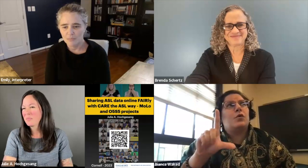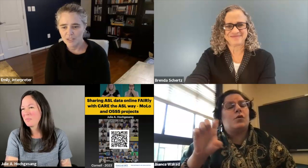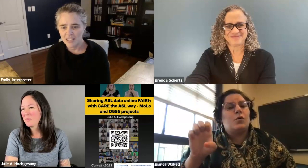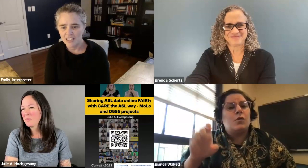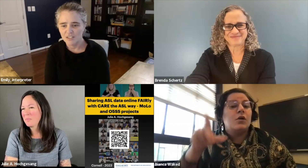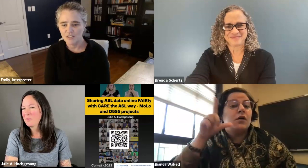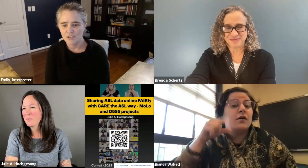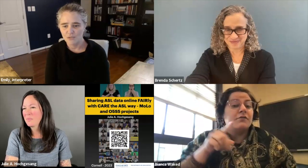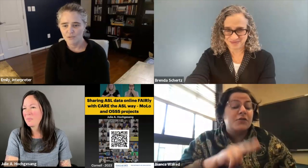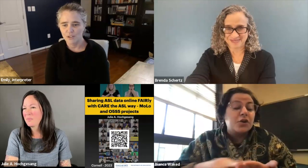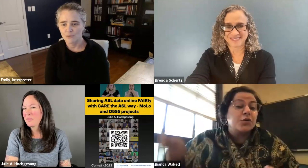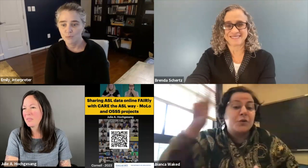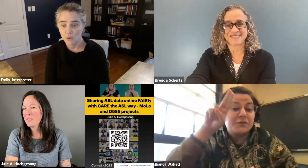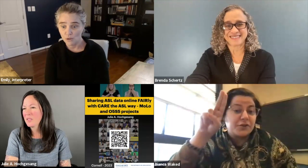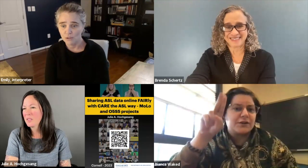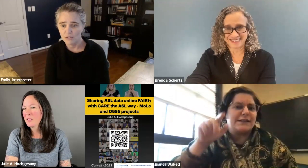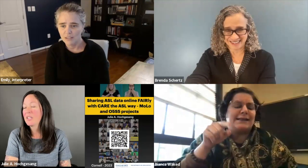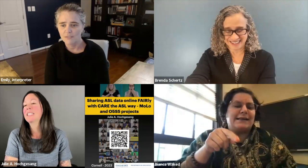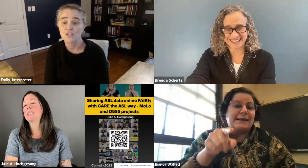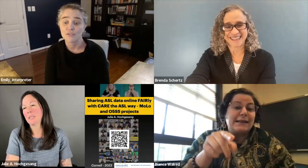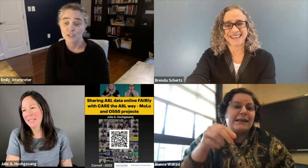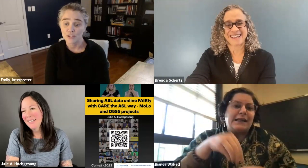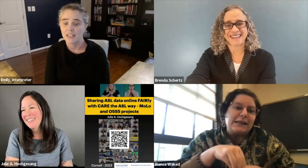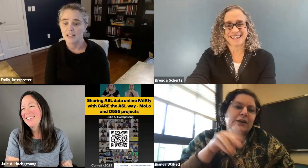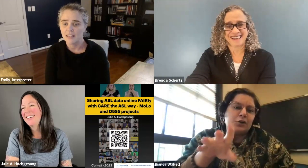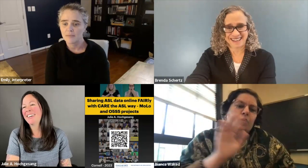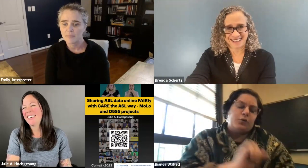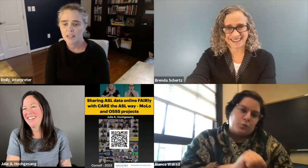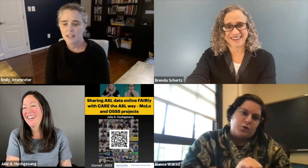pertains to the role of the university